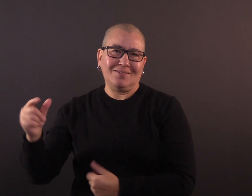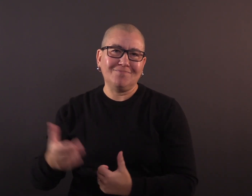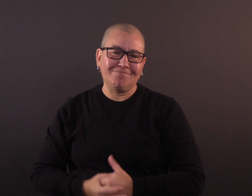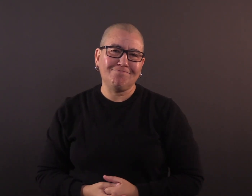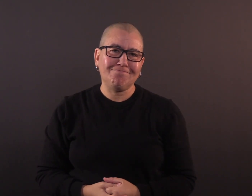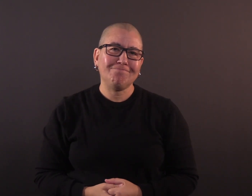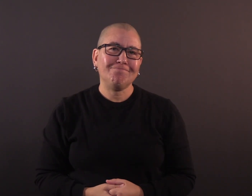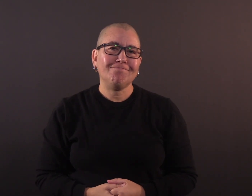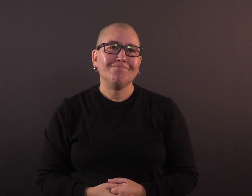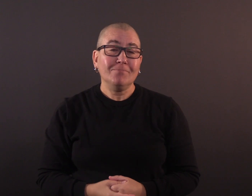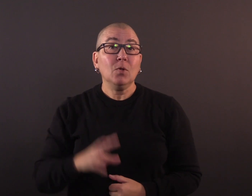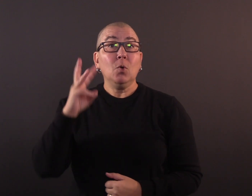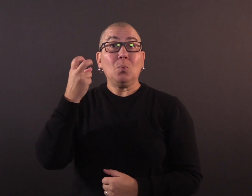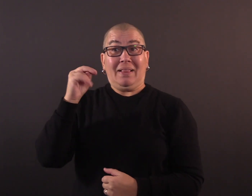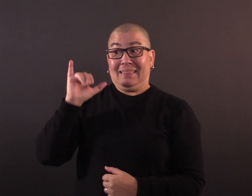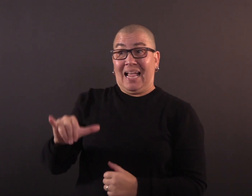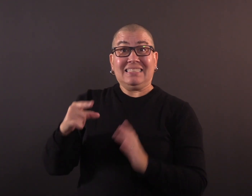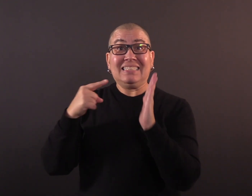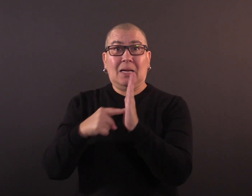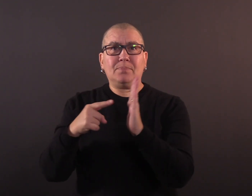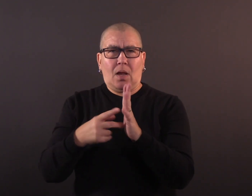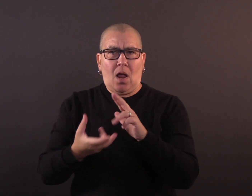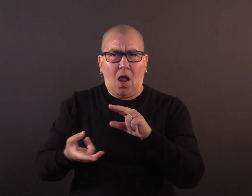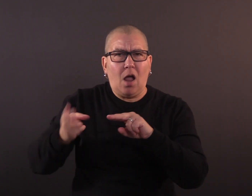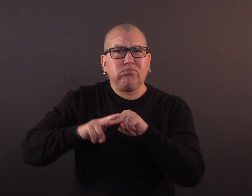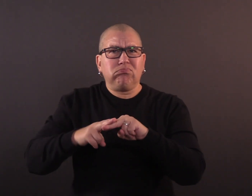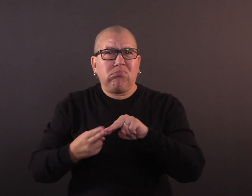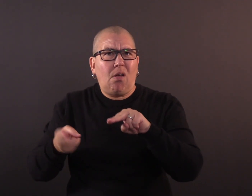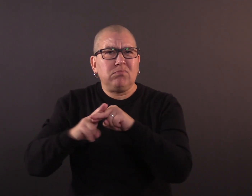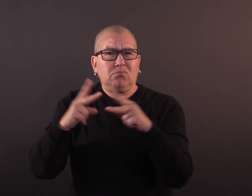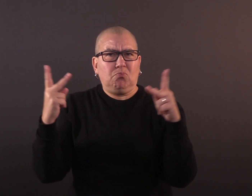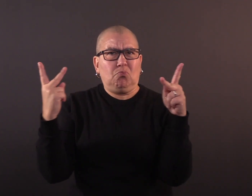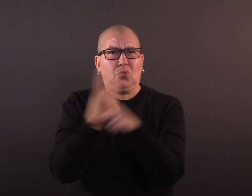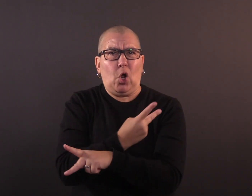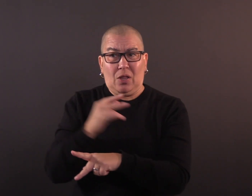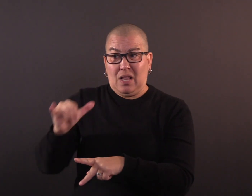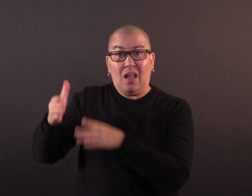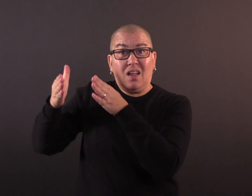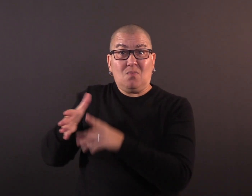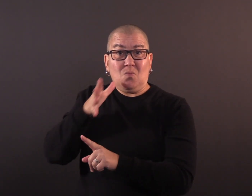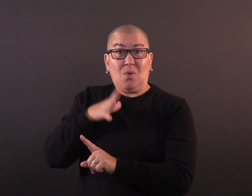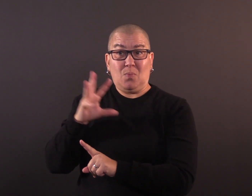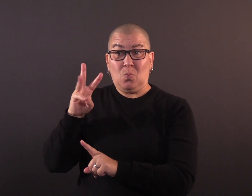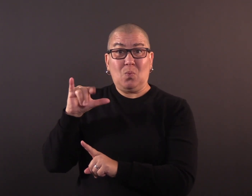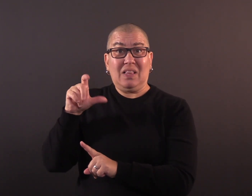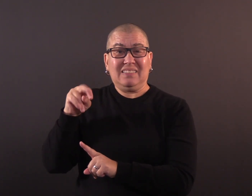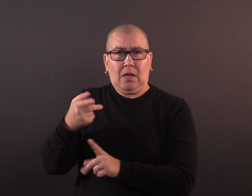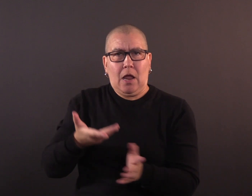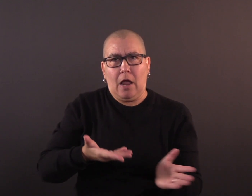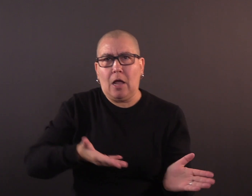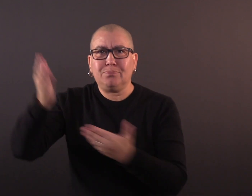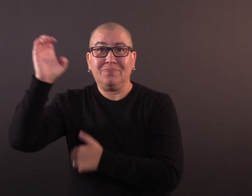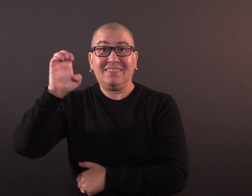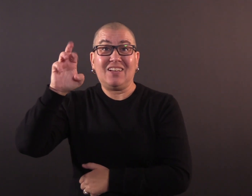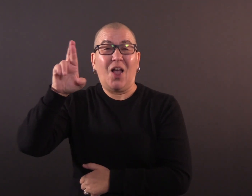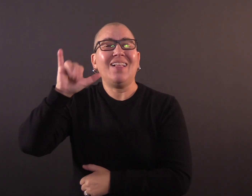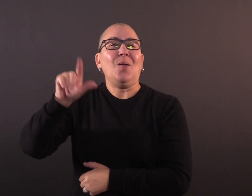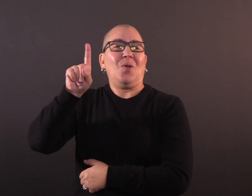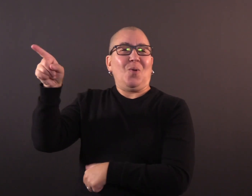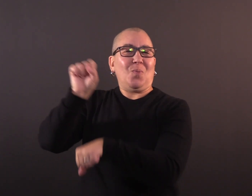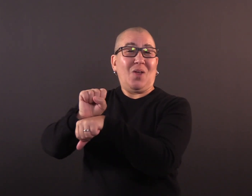When the symptoms grew worse, she went to the emergency department at her own hospital.